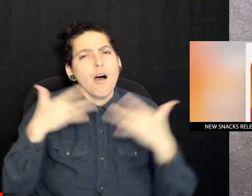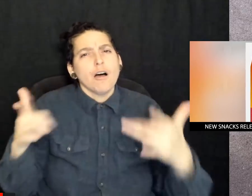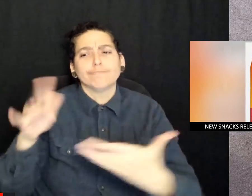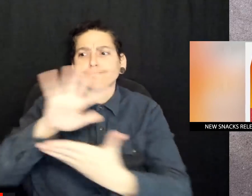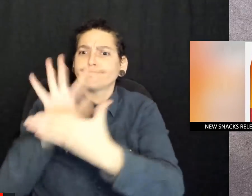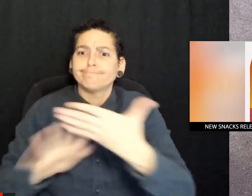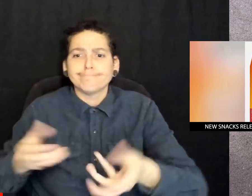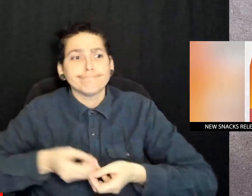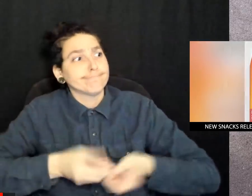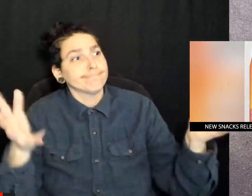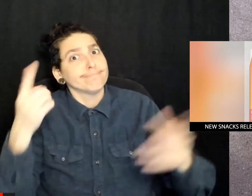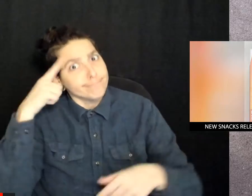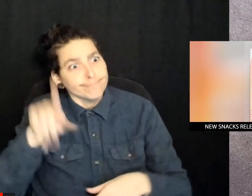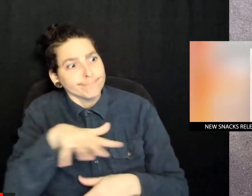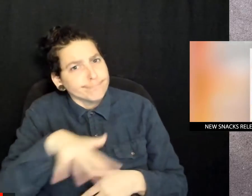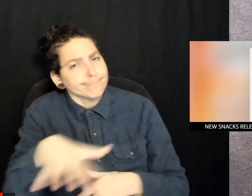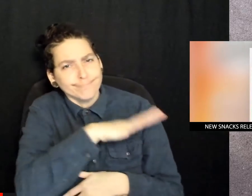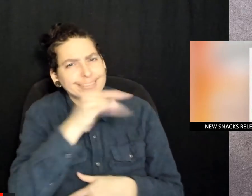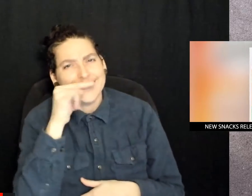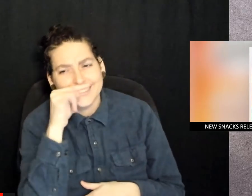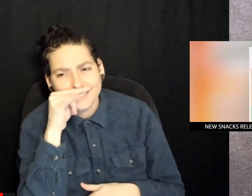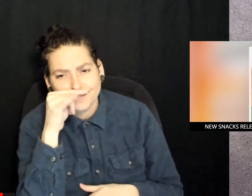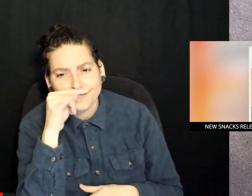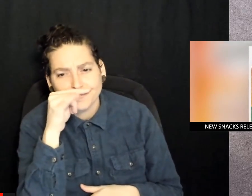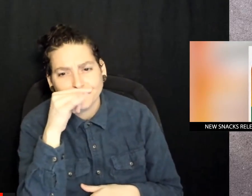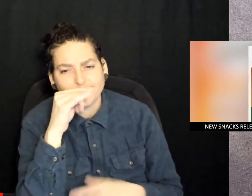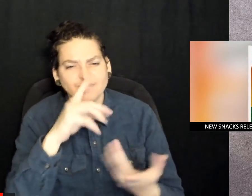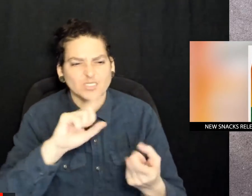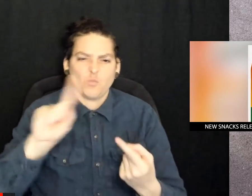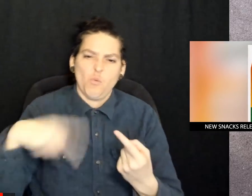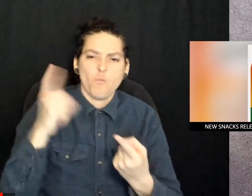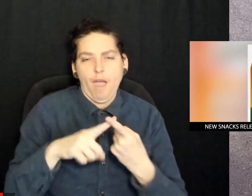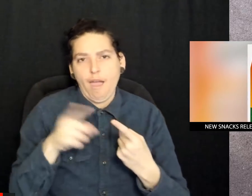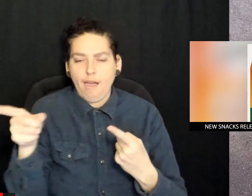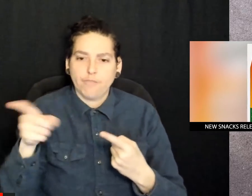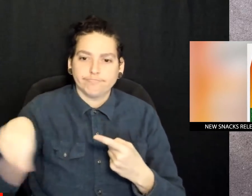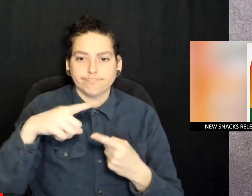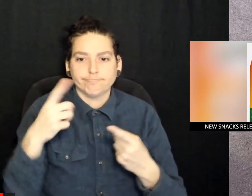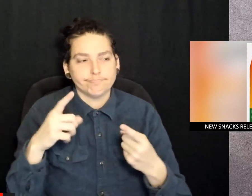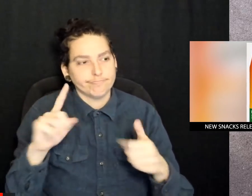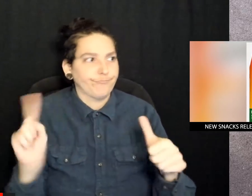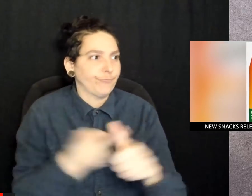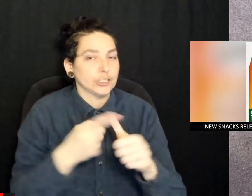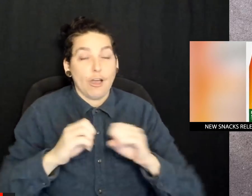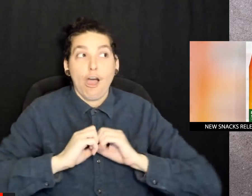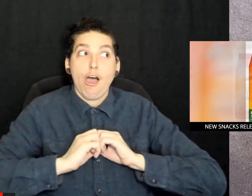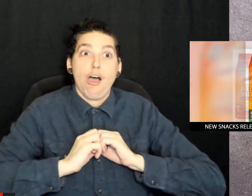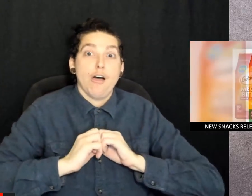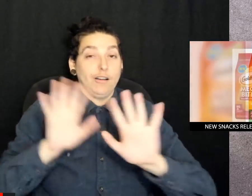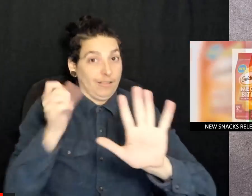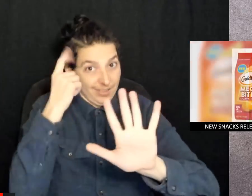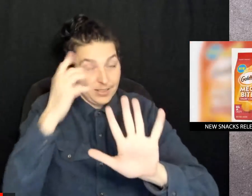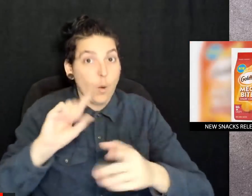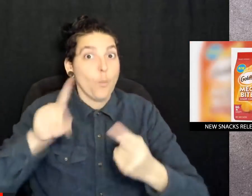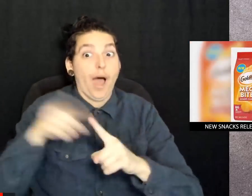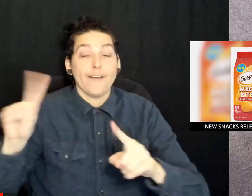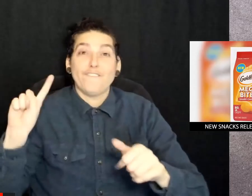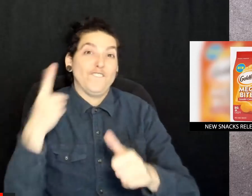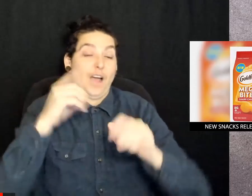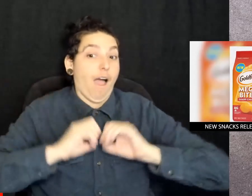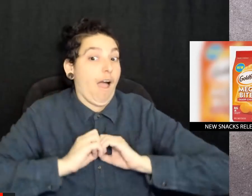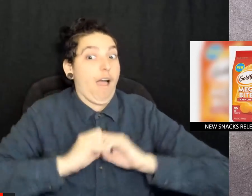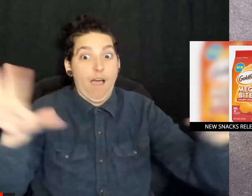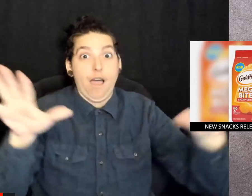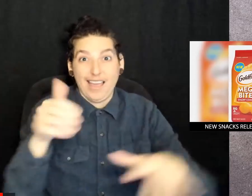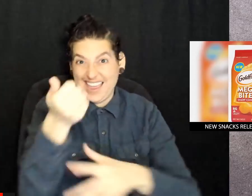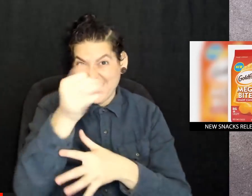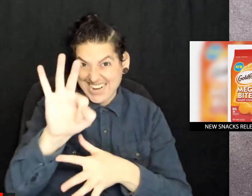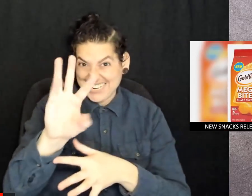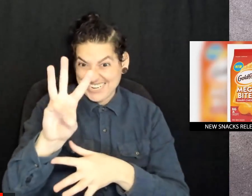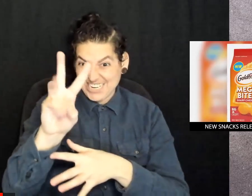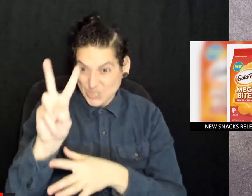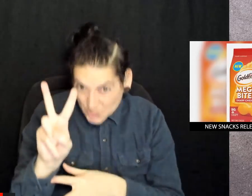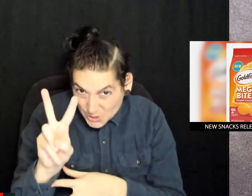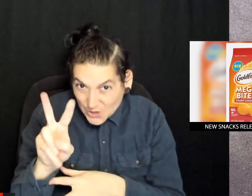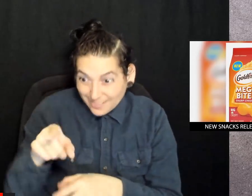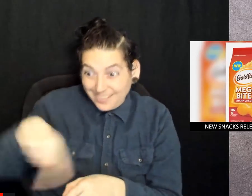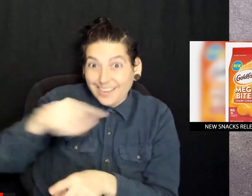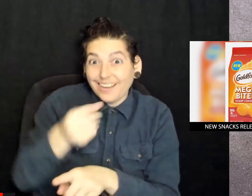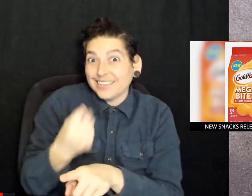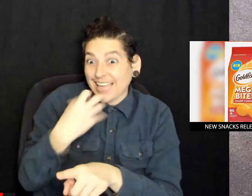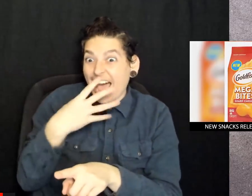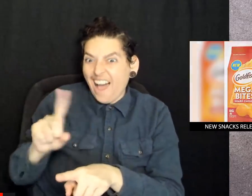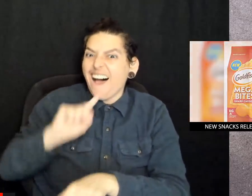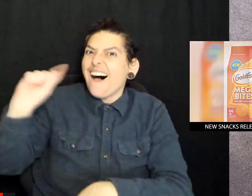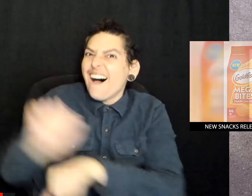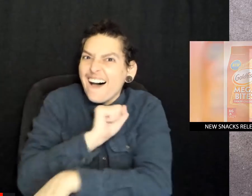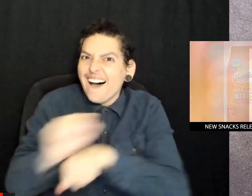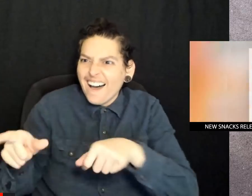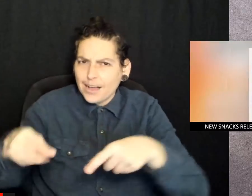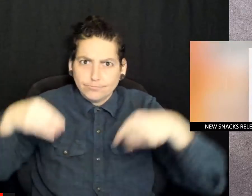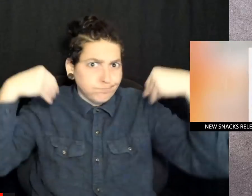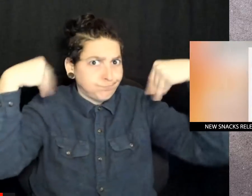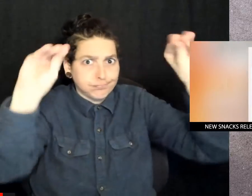goldfish crackers are usually associated with kids when they first launched in 1962 they